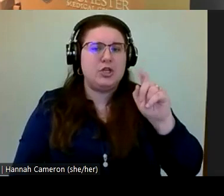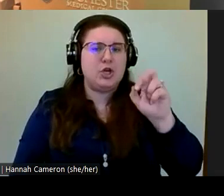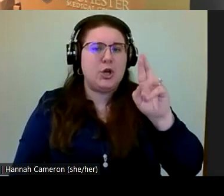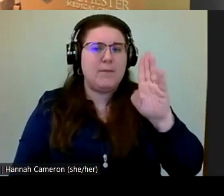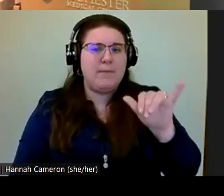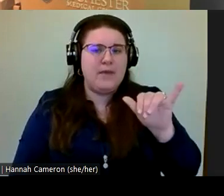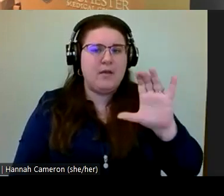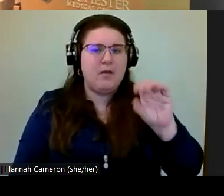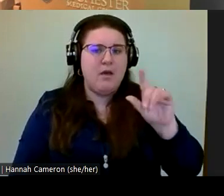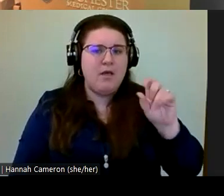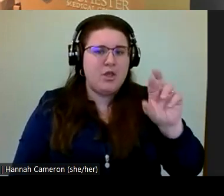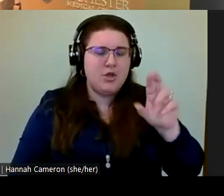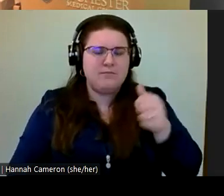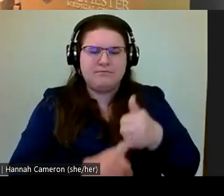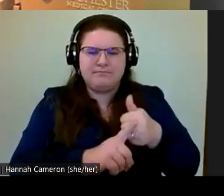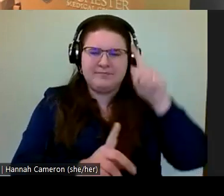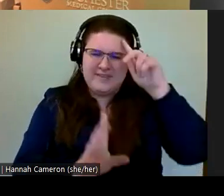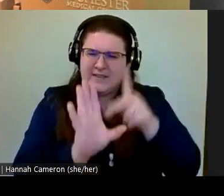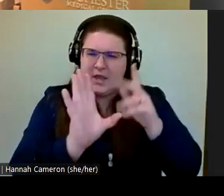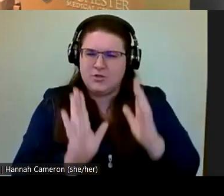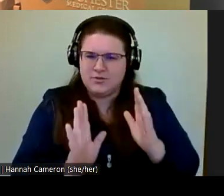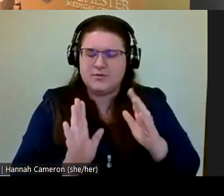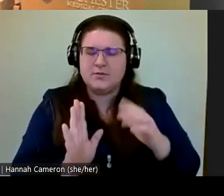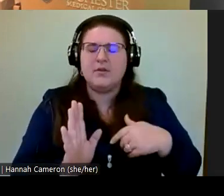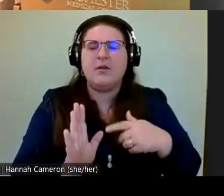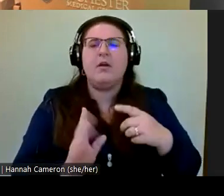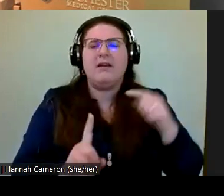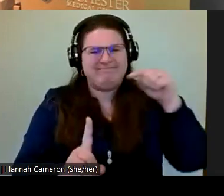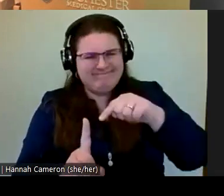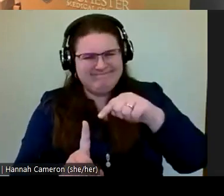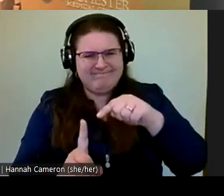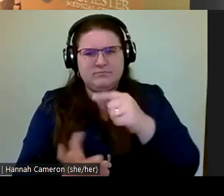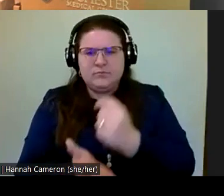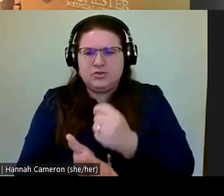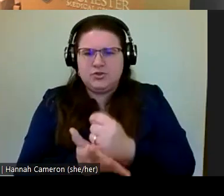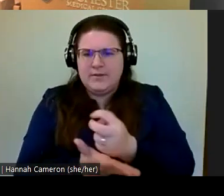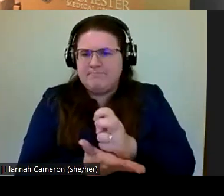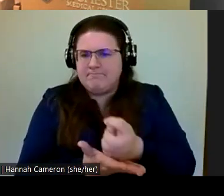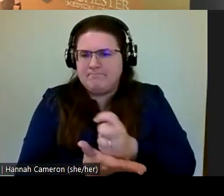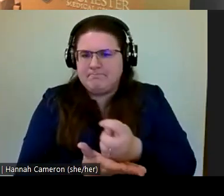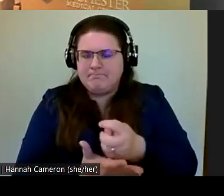a psychiatrist who specialized in the treatment of epilepsy and he played a prominent role in um